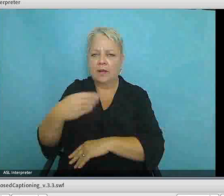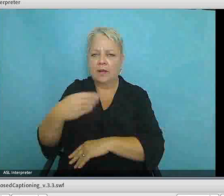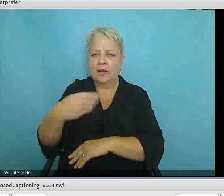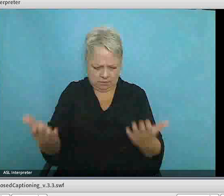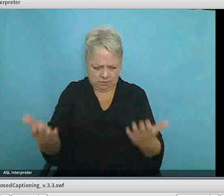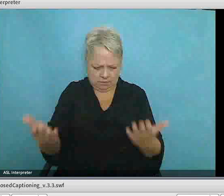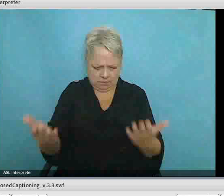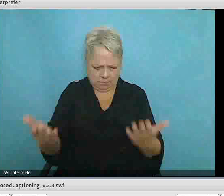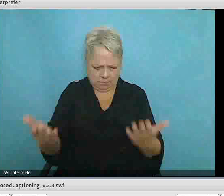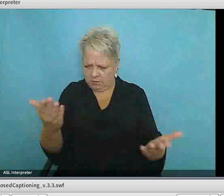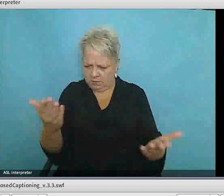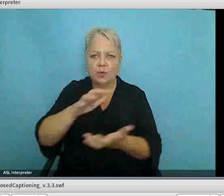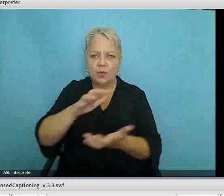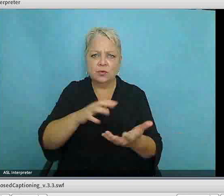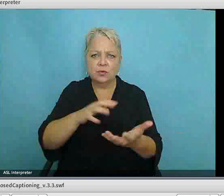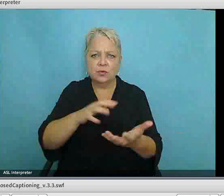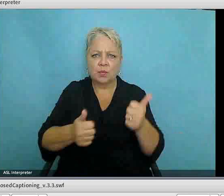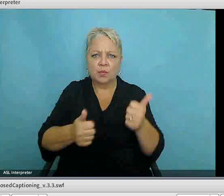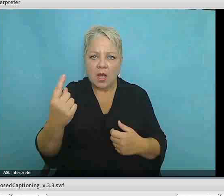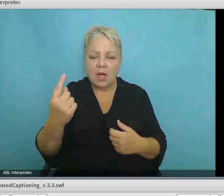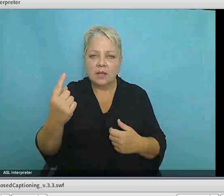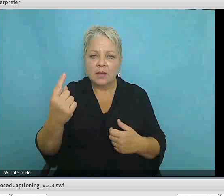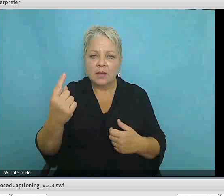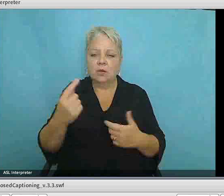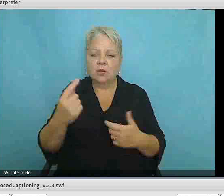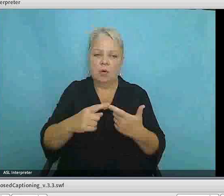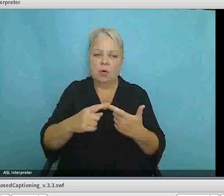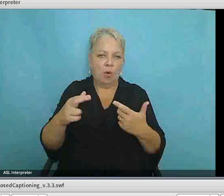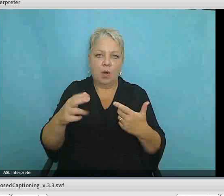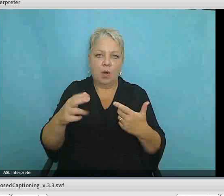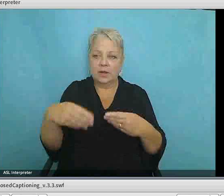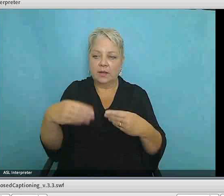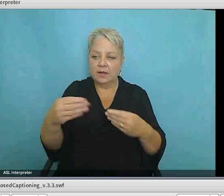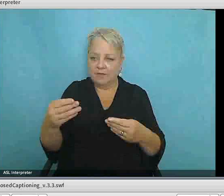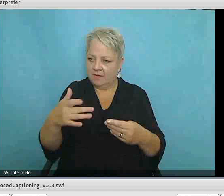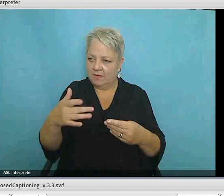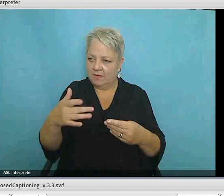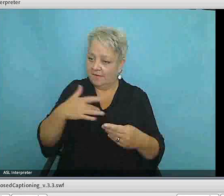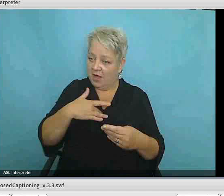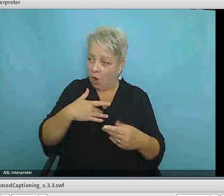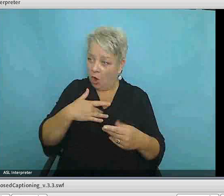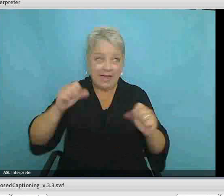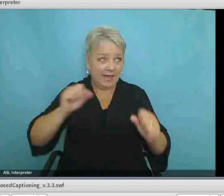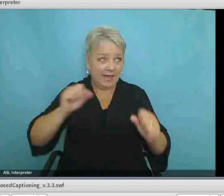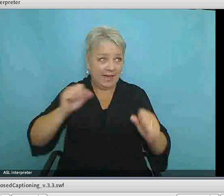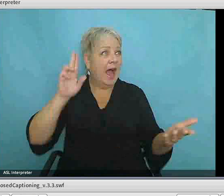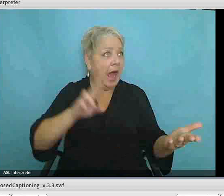So they are not included in the 90,000 folks that we have mailed to.